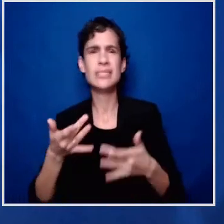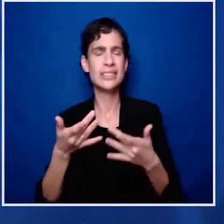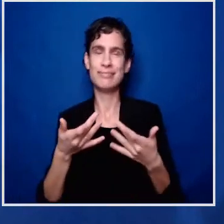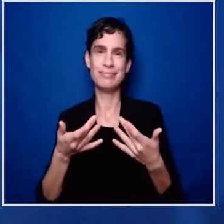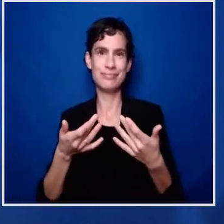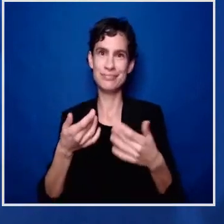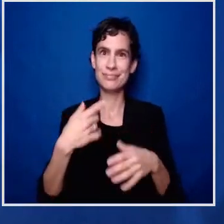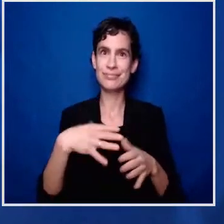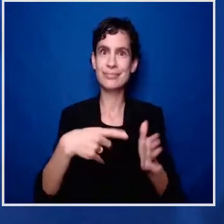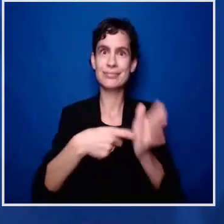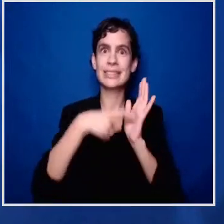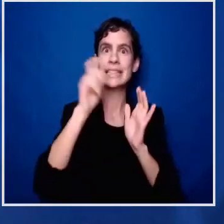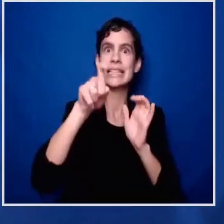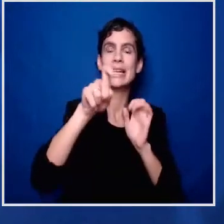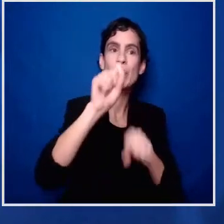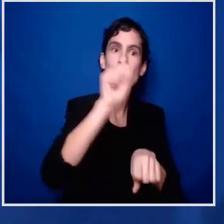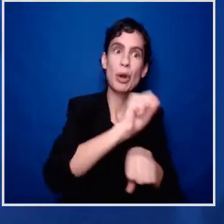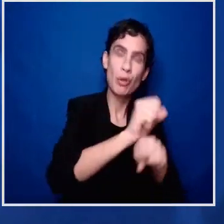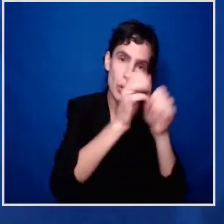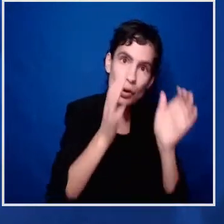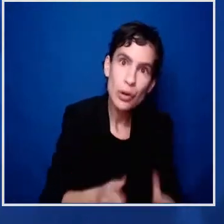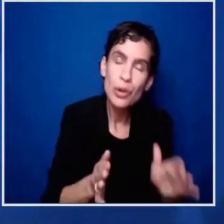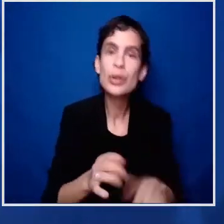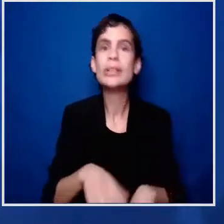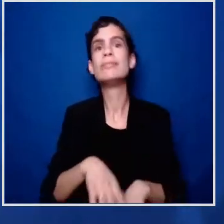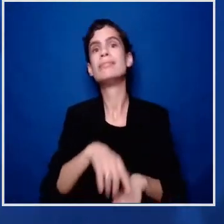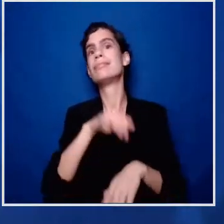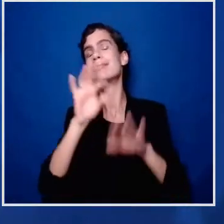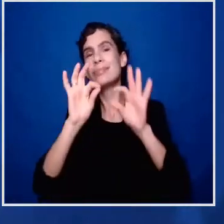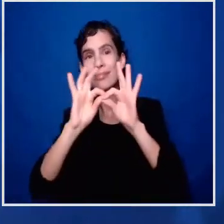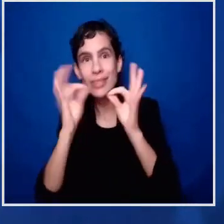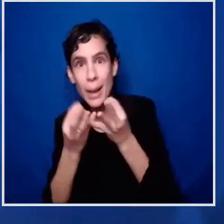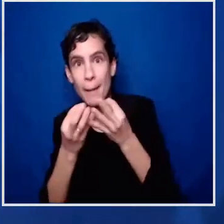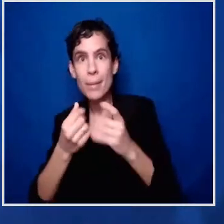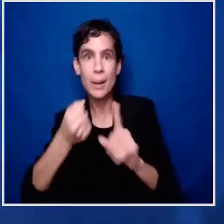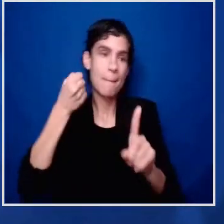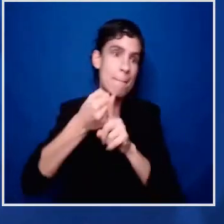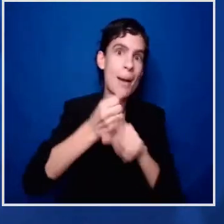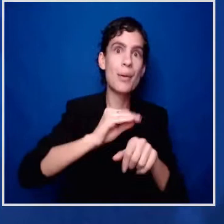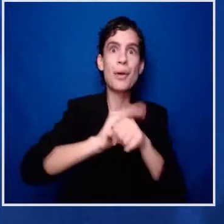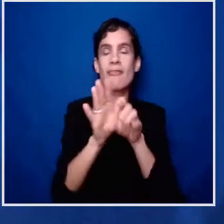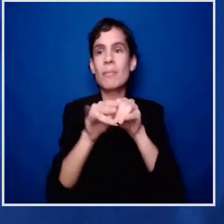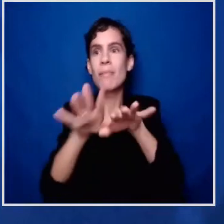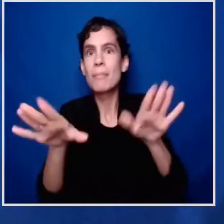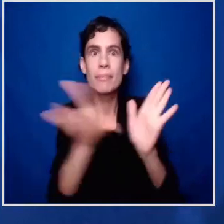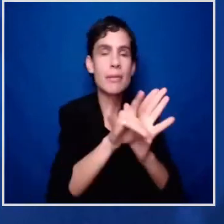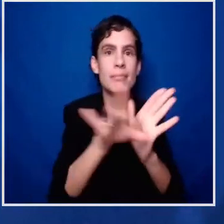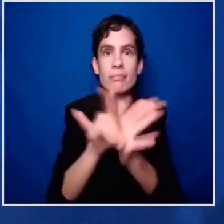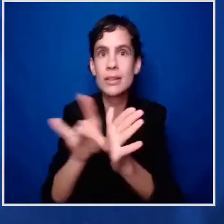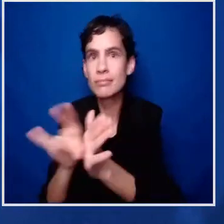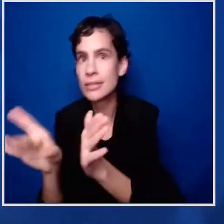RIGHT NOW. WE HAVE ESSENTIAL WORKERS, WE HAVE FAMILIES